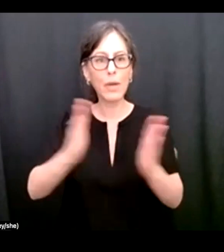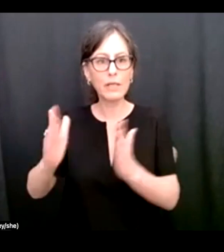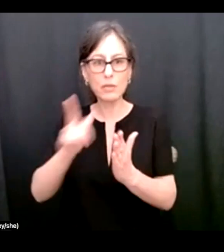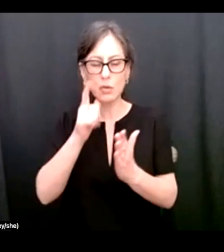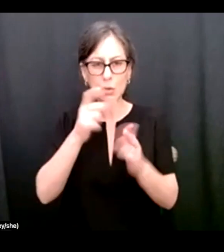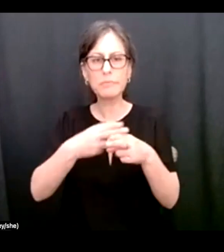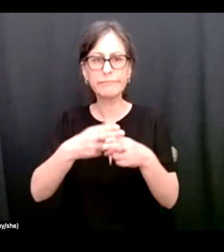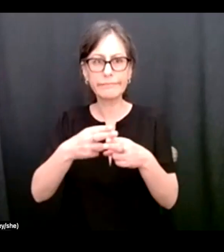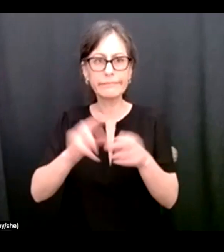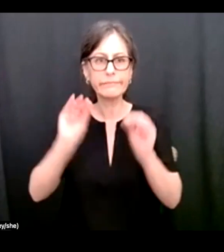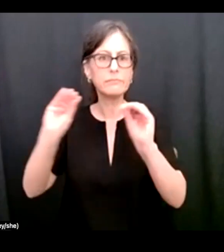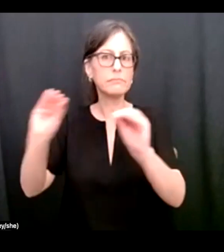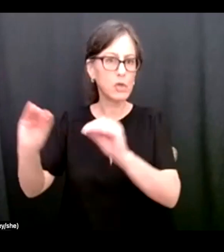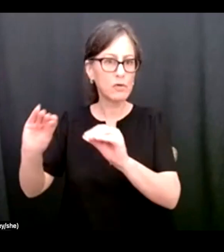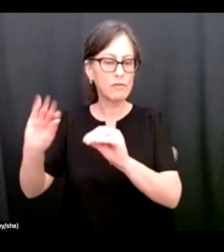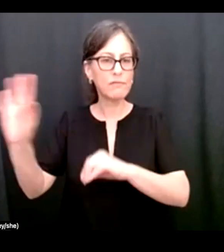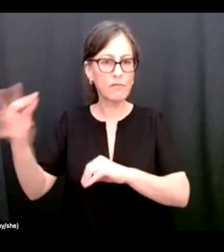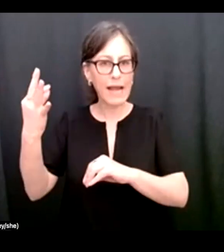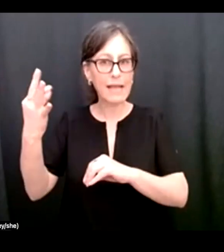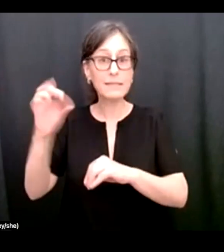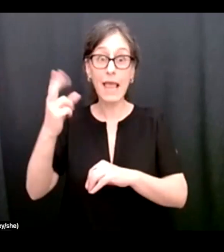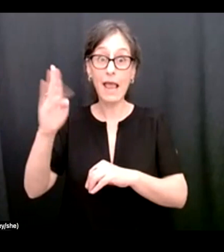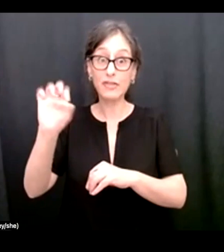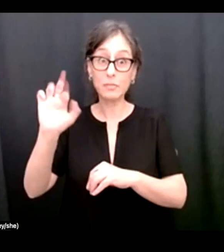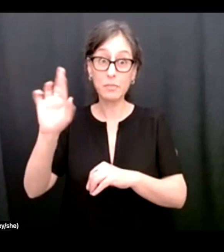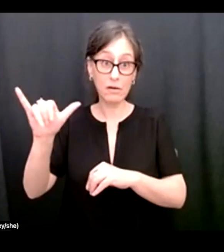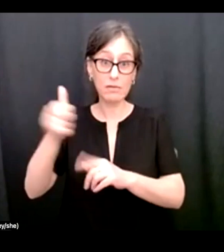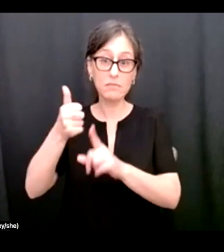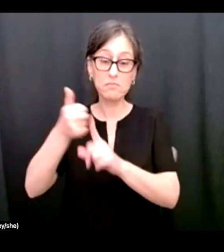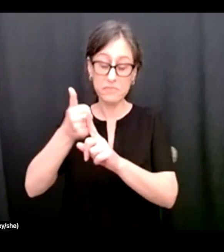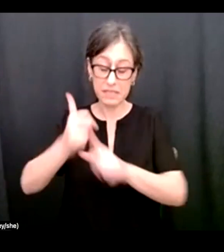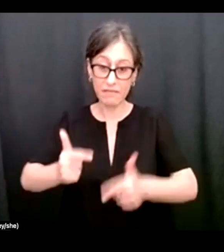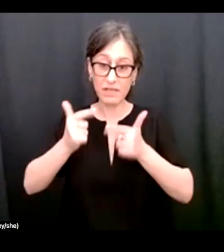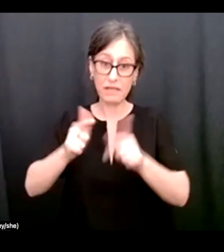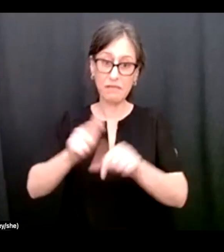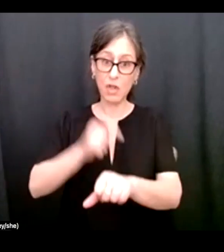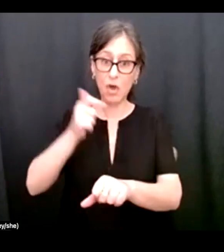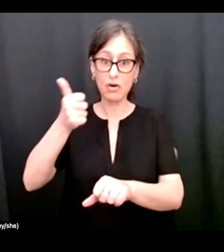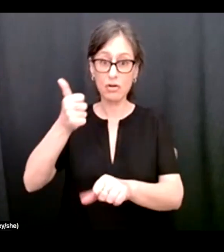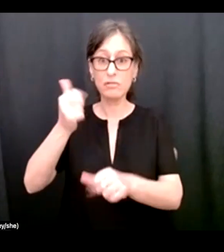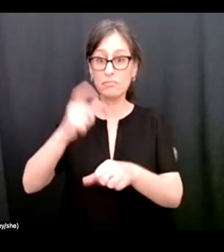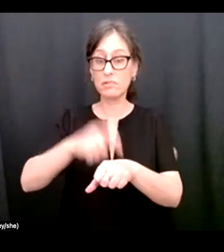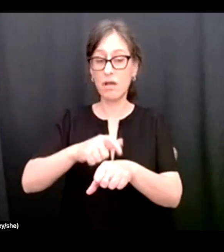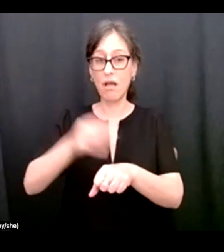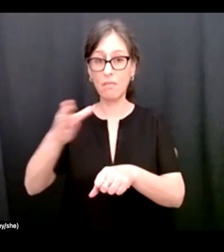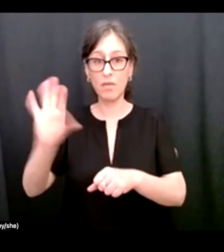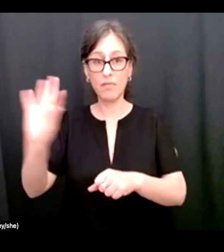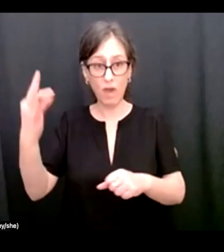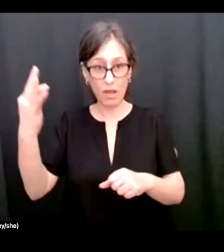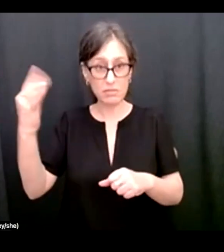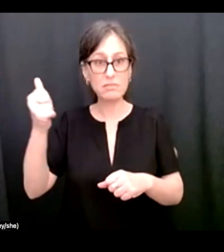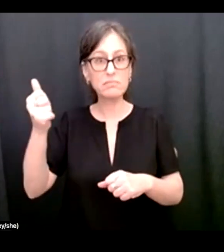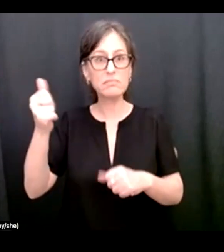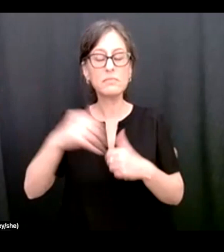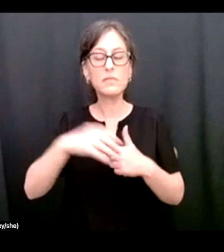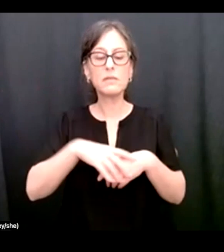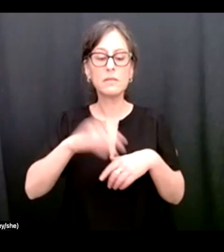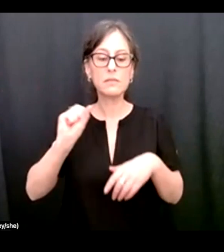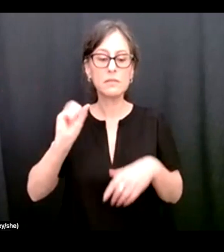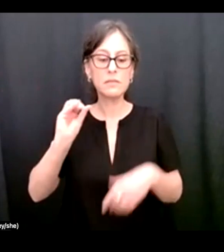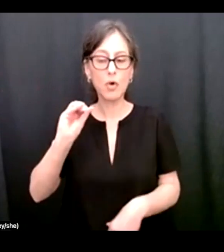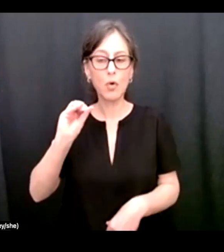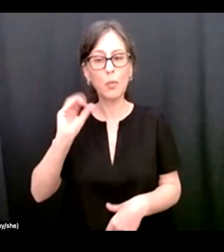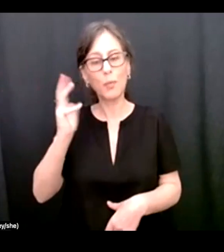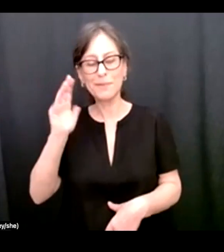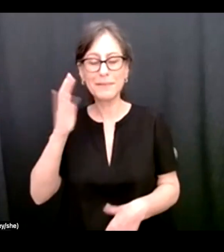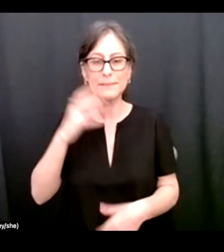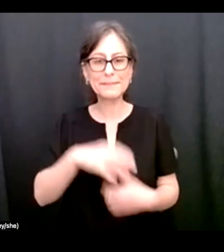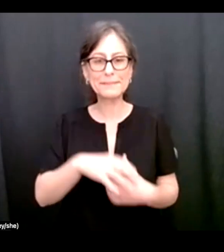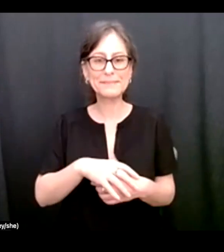and in the case of Ashbury lived extensively in France. And, and so the kind of, their experience